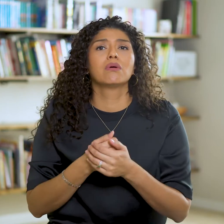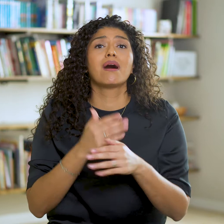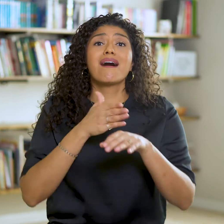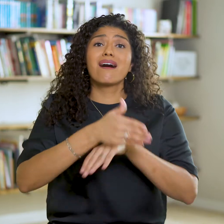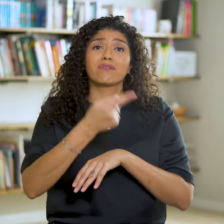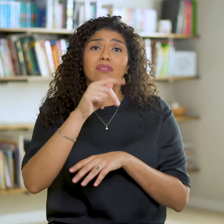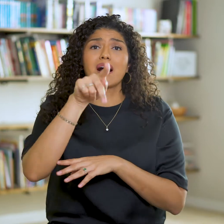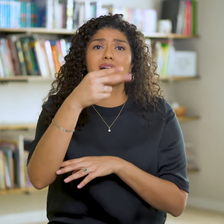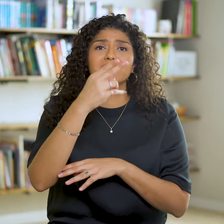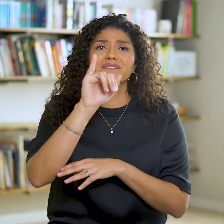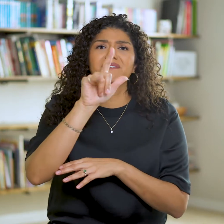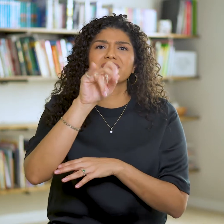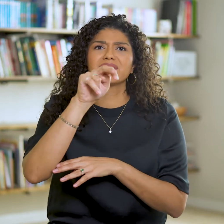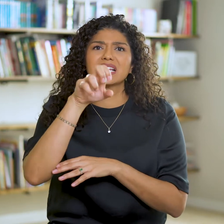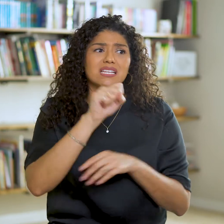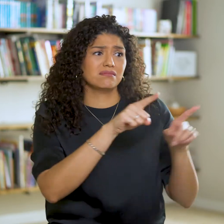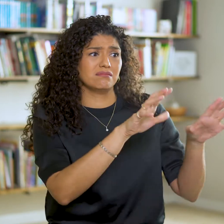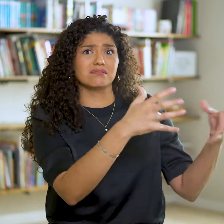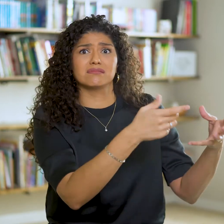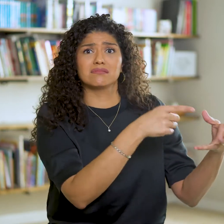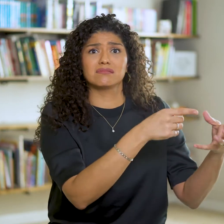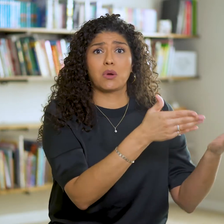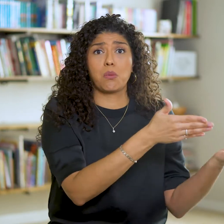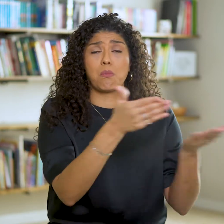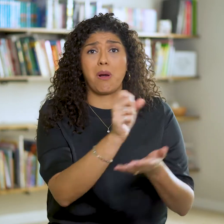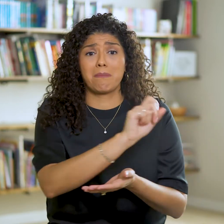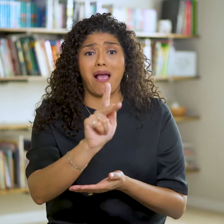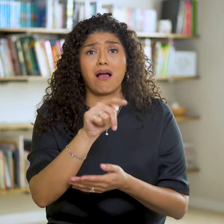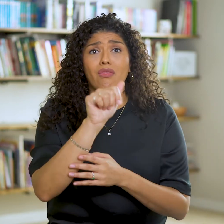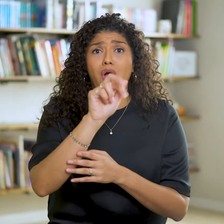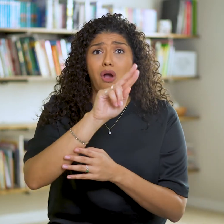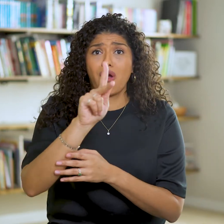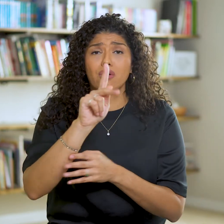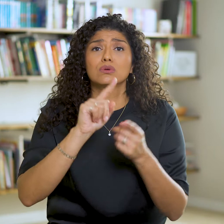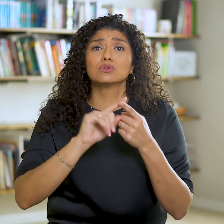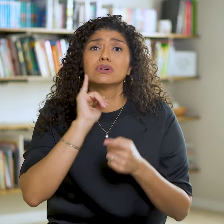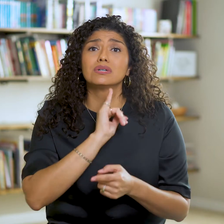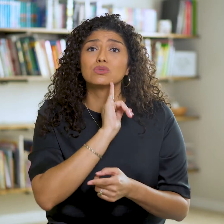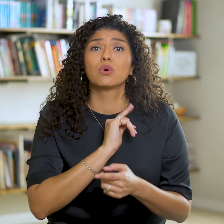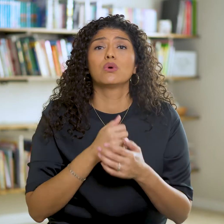After the Philistines returned the ark to Israel,